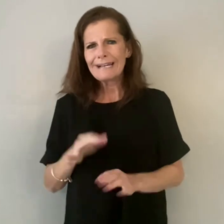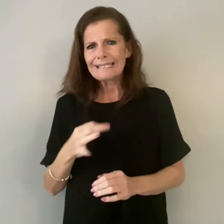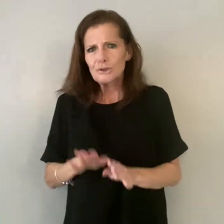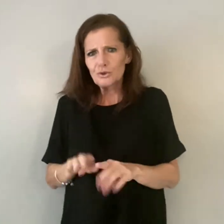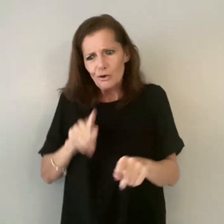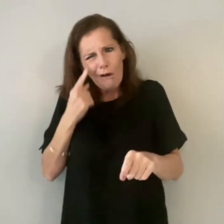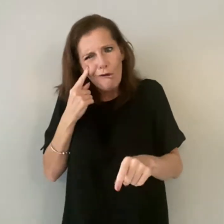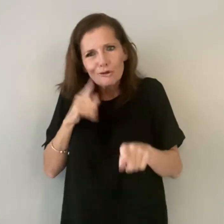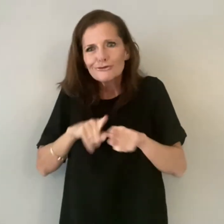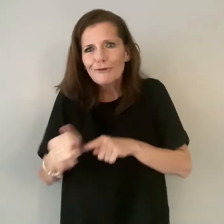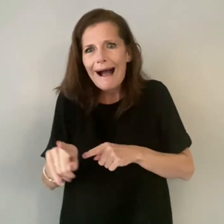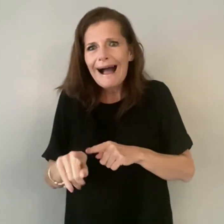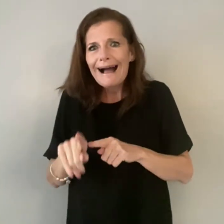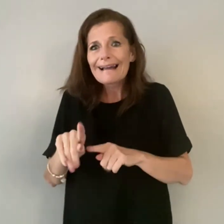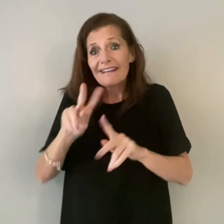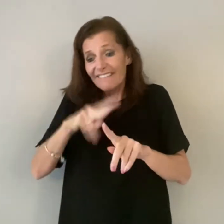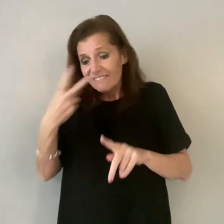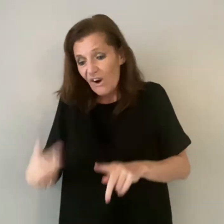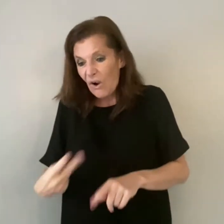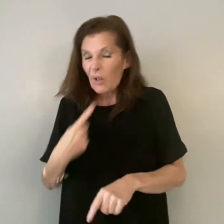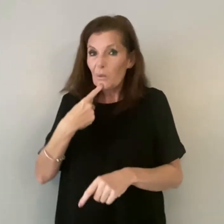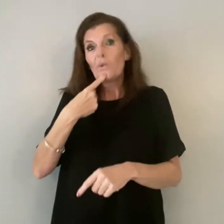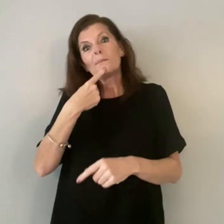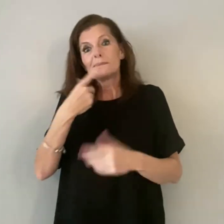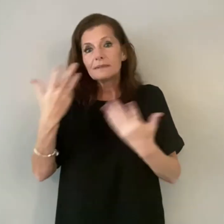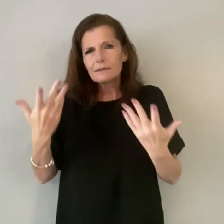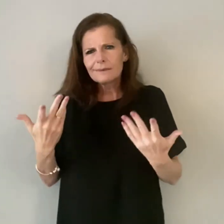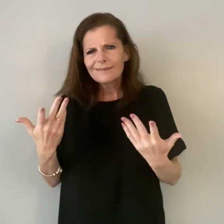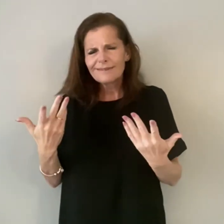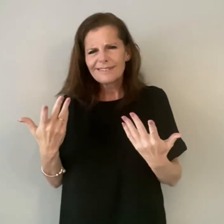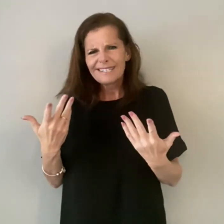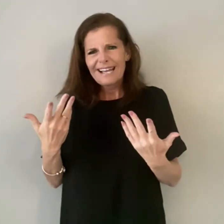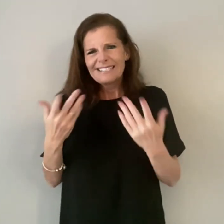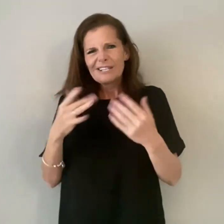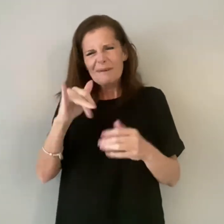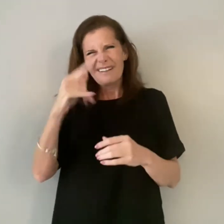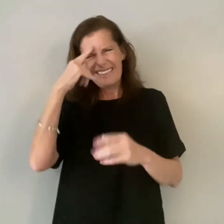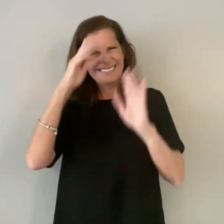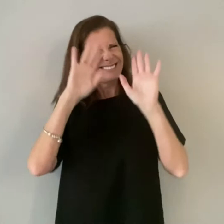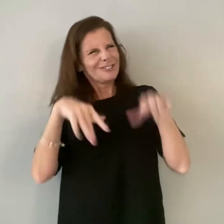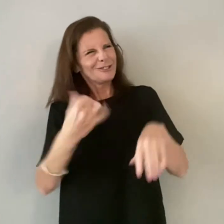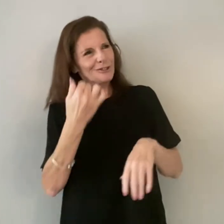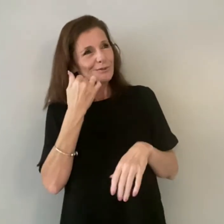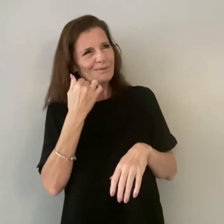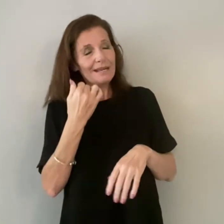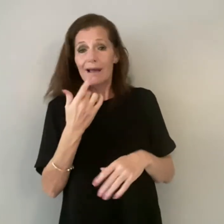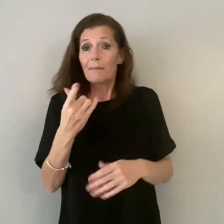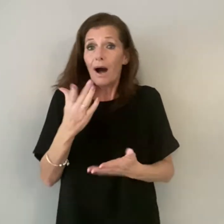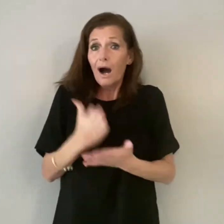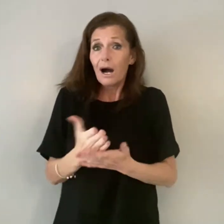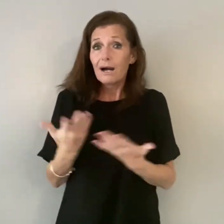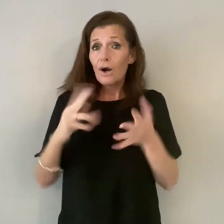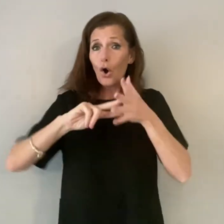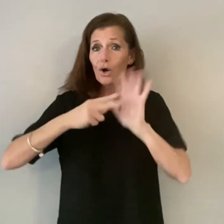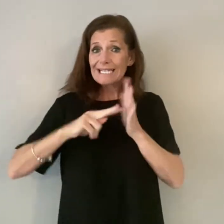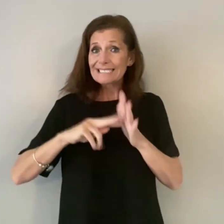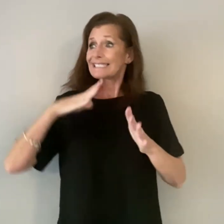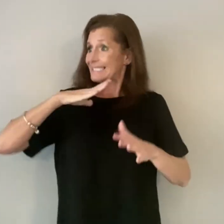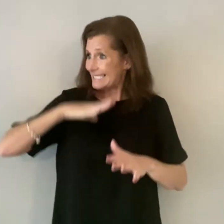to put that foot forward and maybe fall. And it seems a silly analogy but actually, maybe it's exactly the right one organizations need